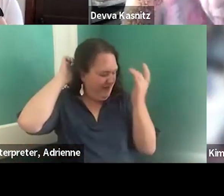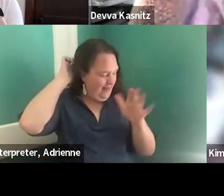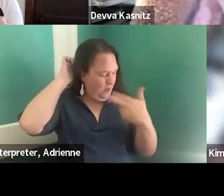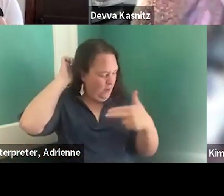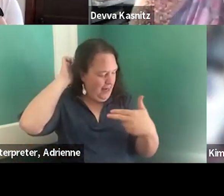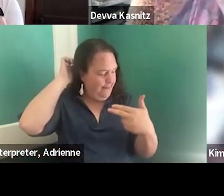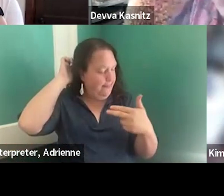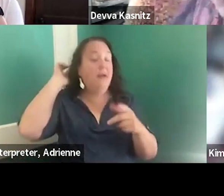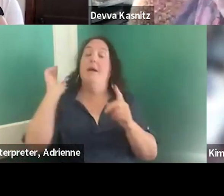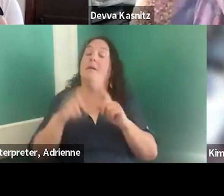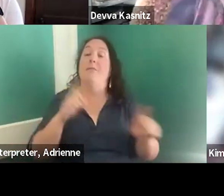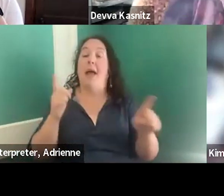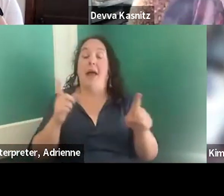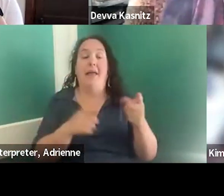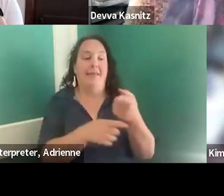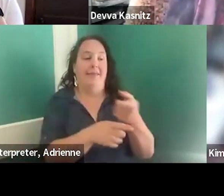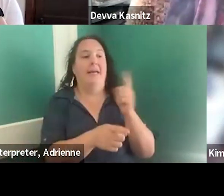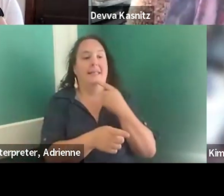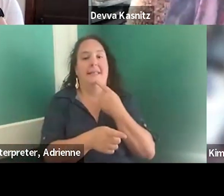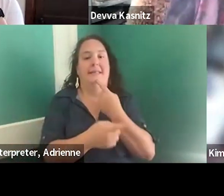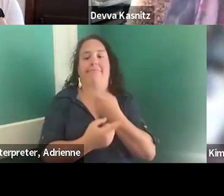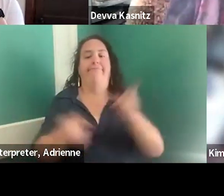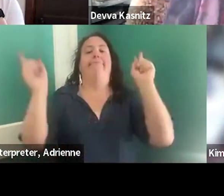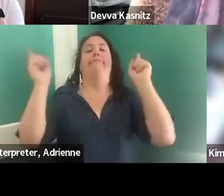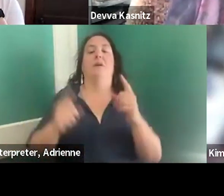but they shared this wonderful concept several years ago called